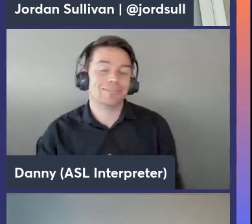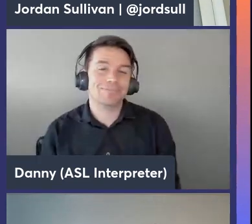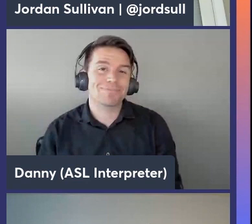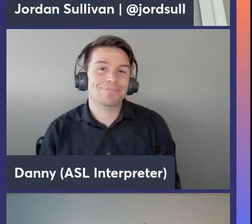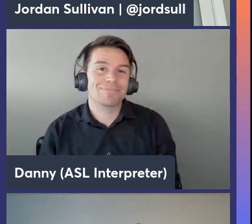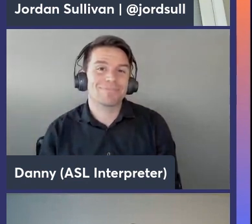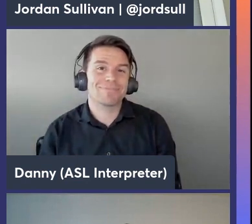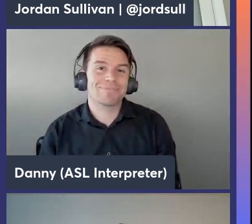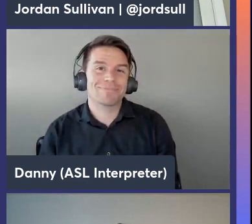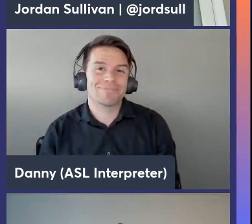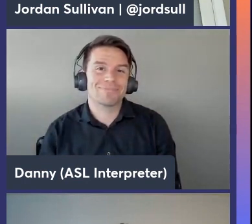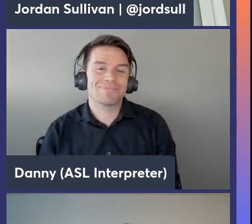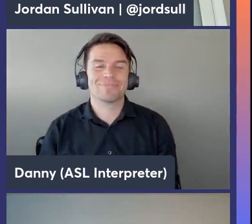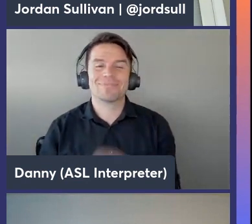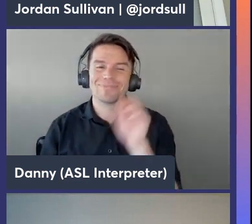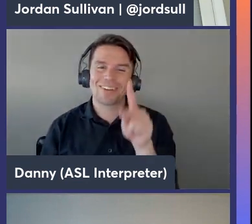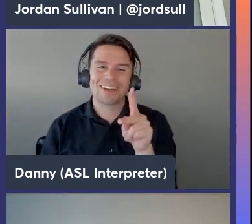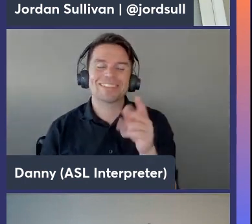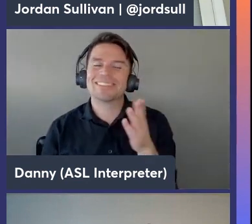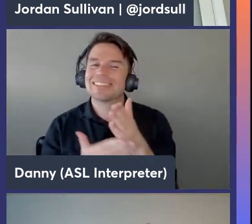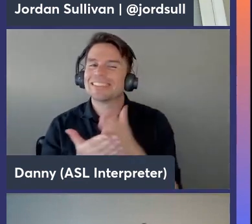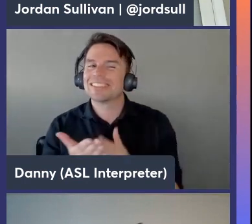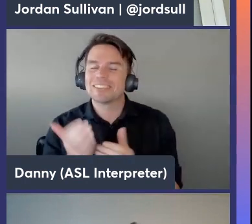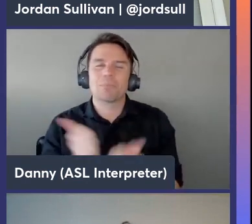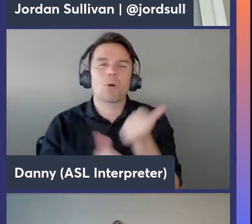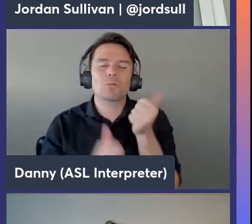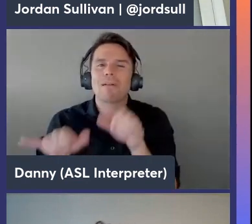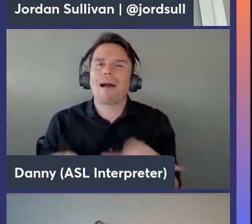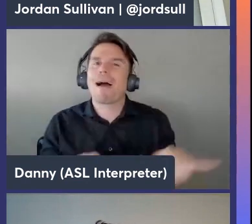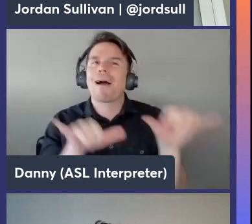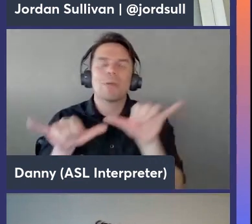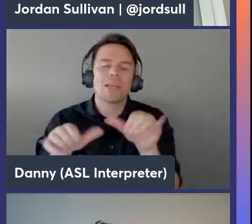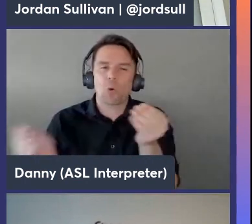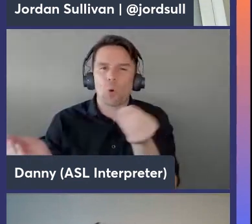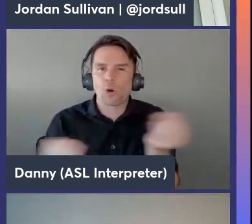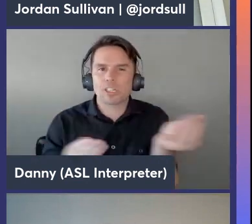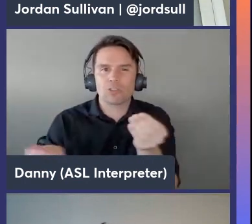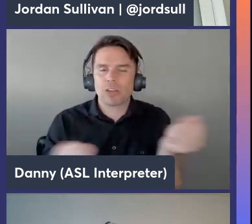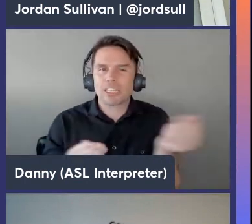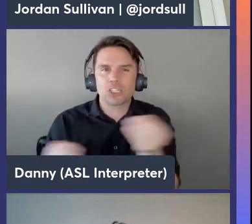All right, what are some of the most common orchestration patterns that we see in applications?